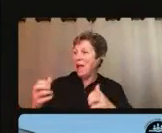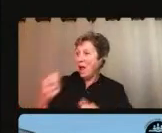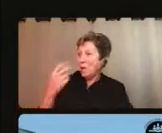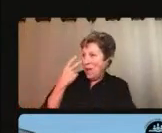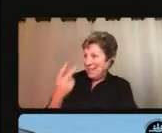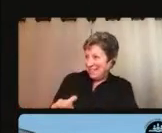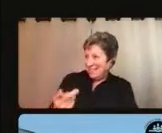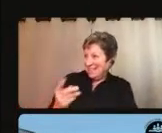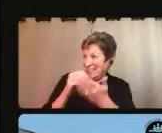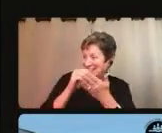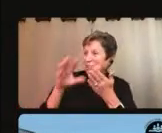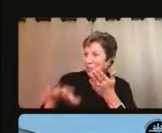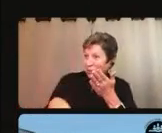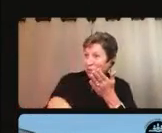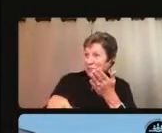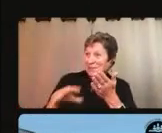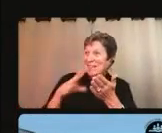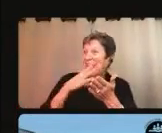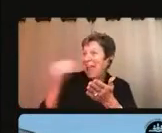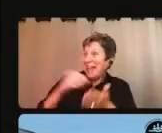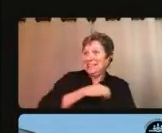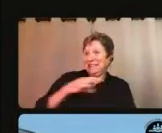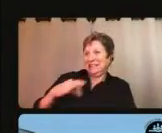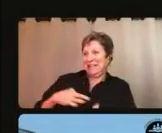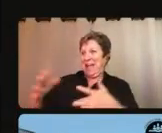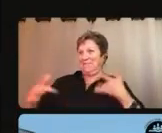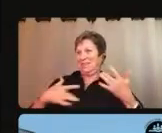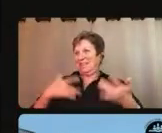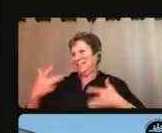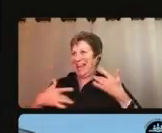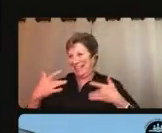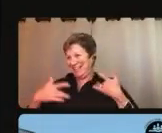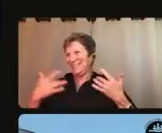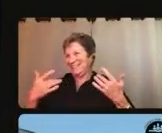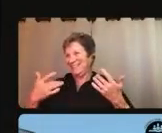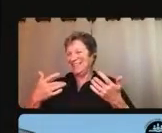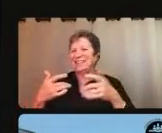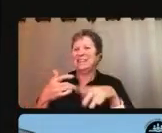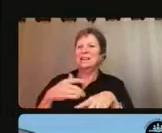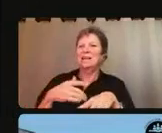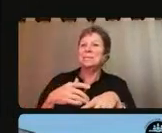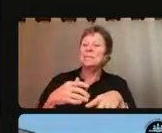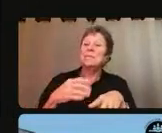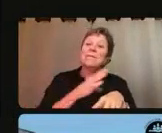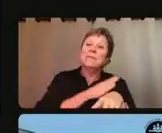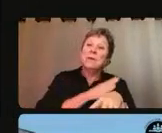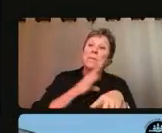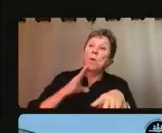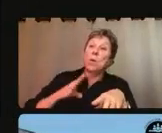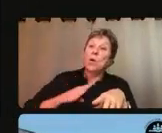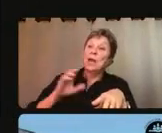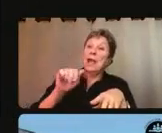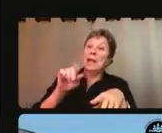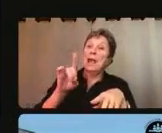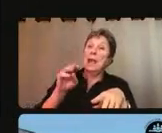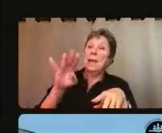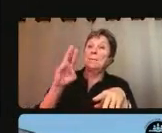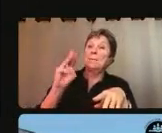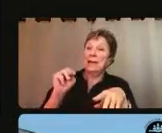I WANT TO SEE STUDENTS EXCITED TO LEARN. I WANT TO TEACHERS EXCITED TO TEACH.